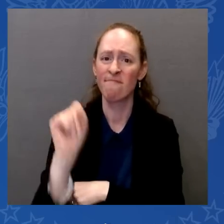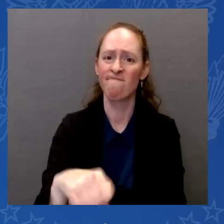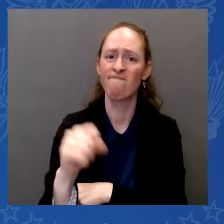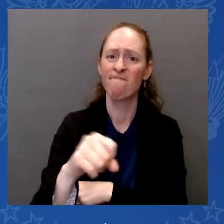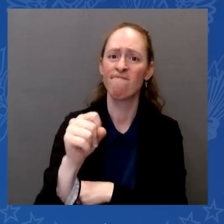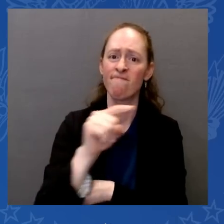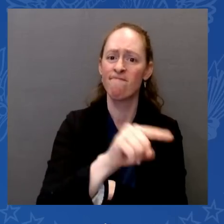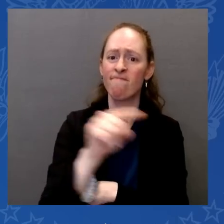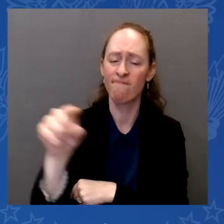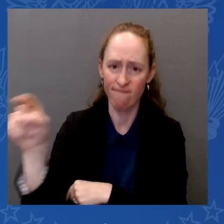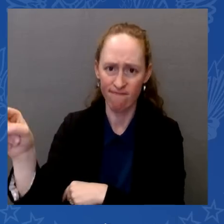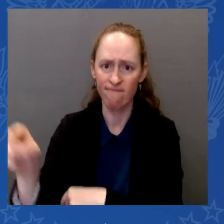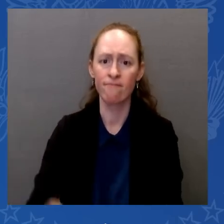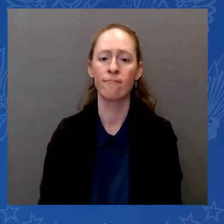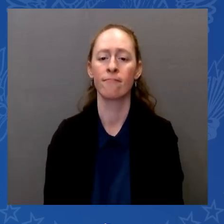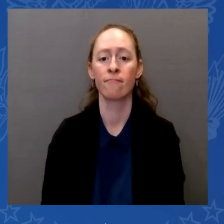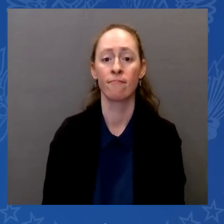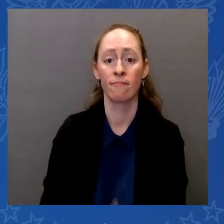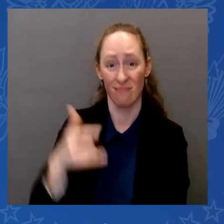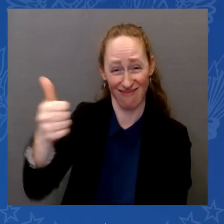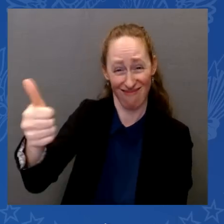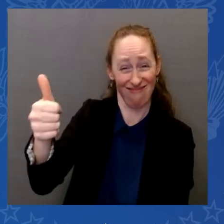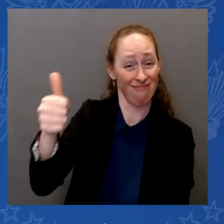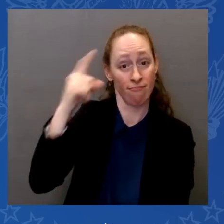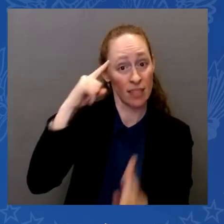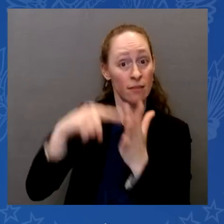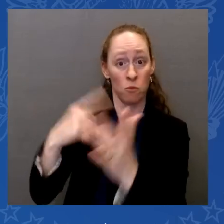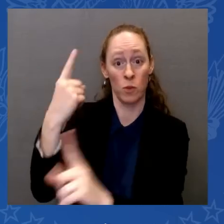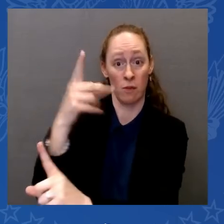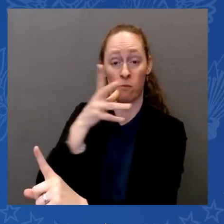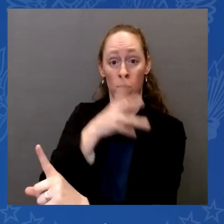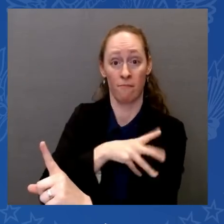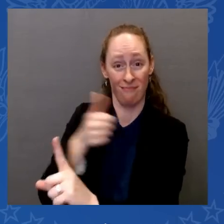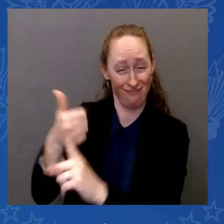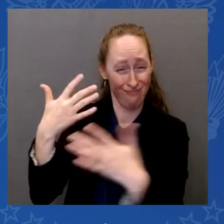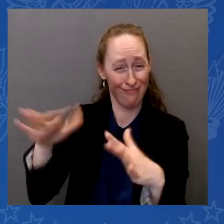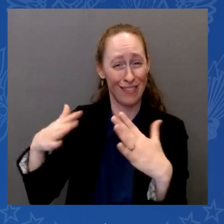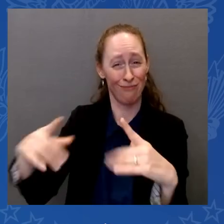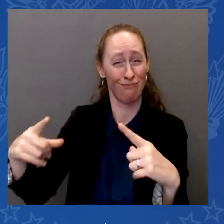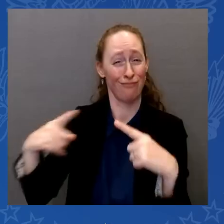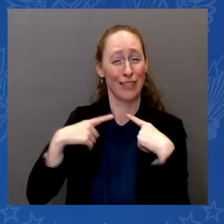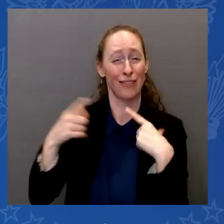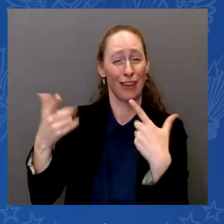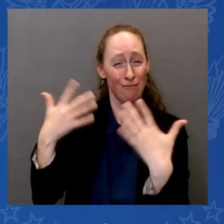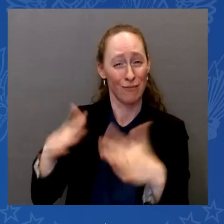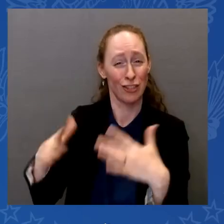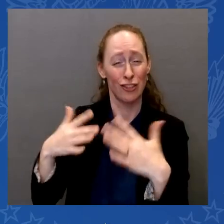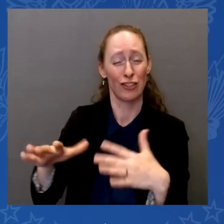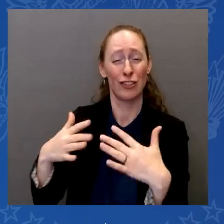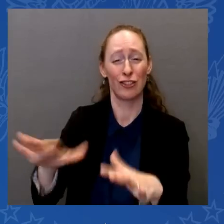and says this relief, quote, "means the world" to her. That's what today's announcement is about.